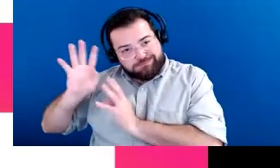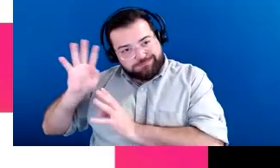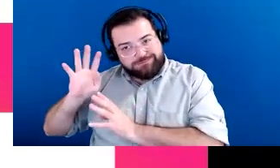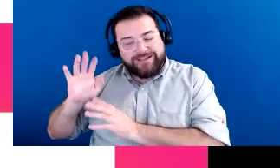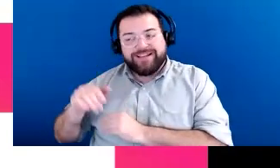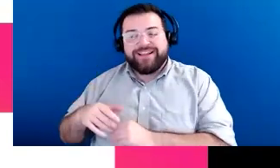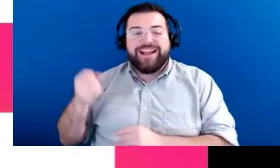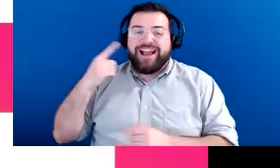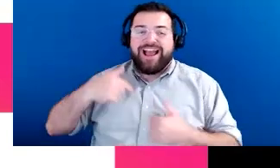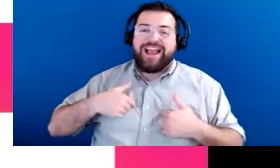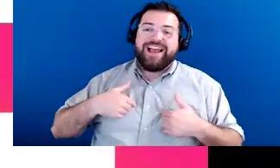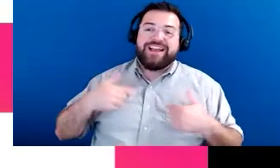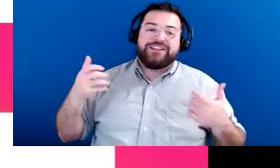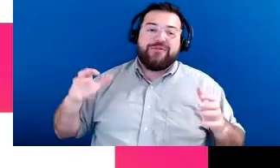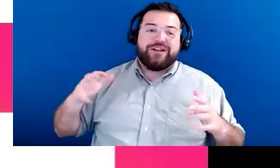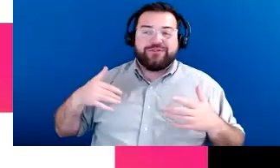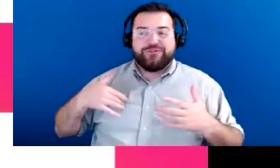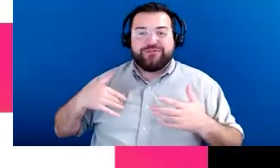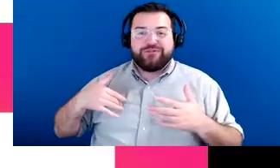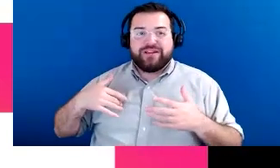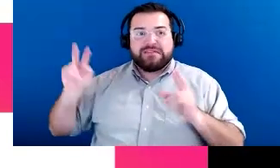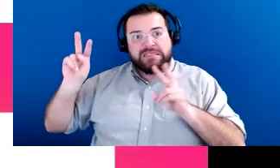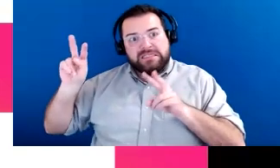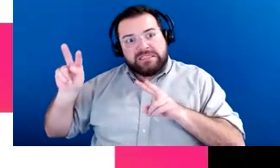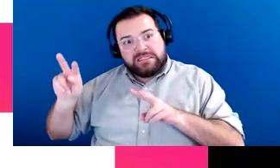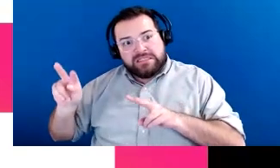don't want to, dwell on them too much, but,